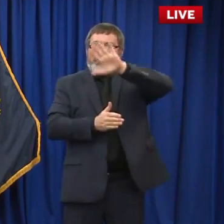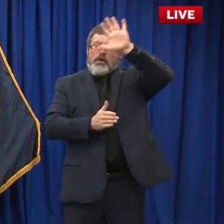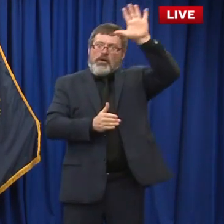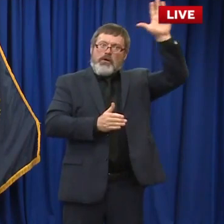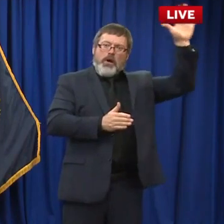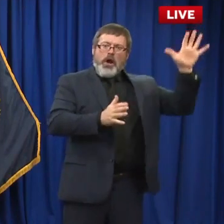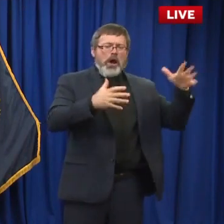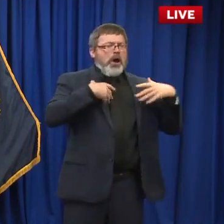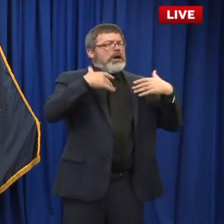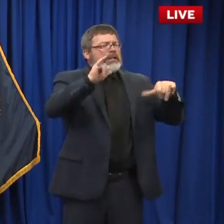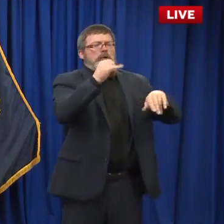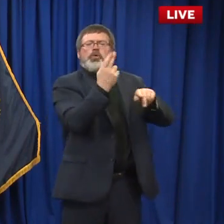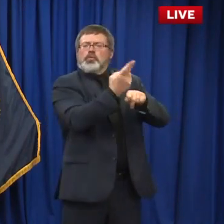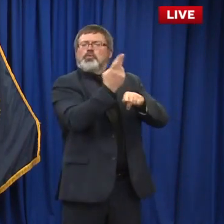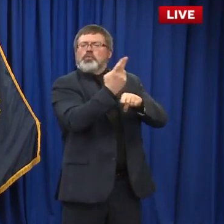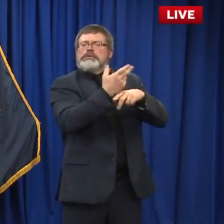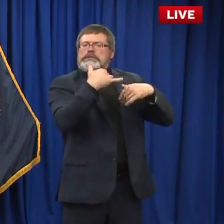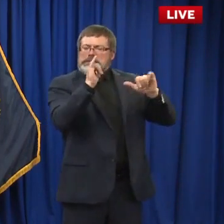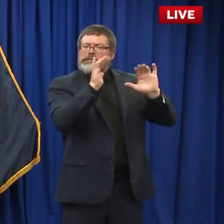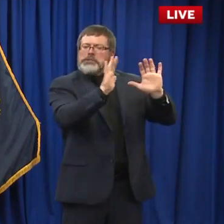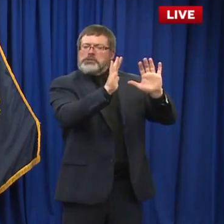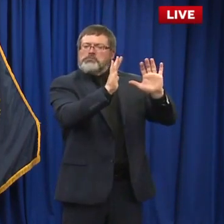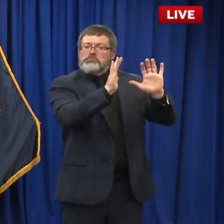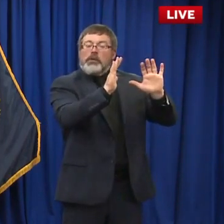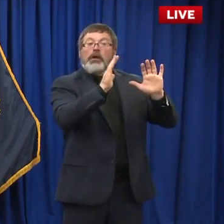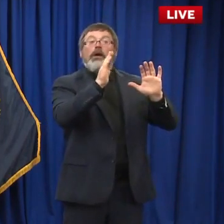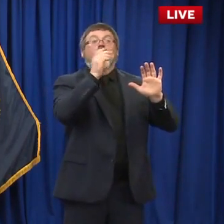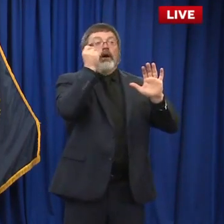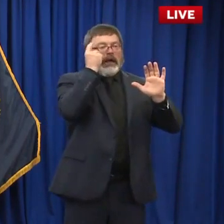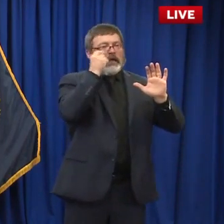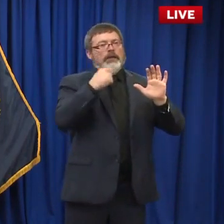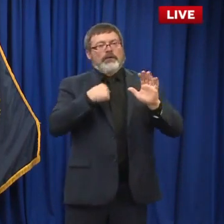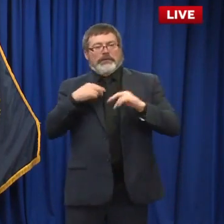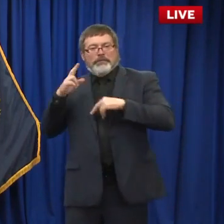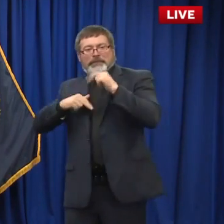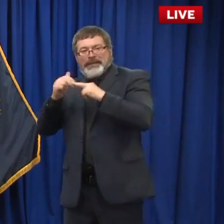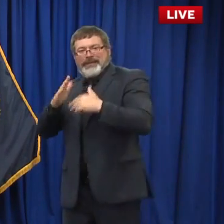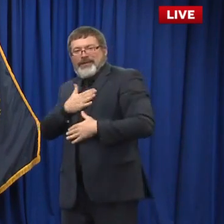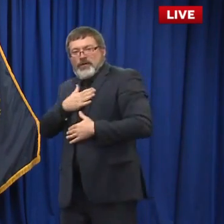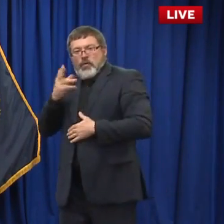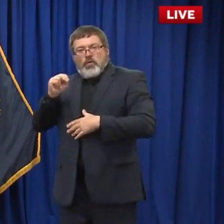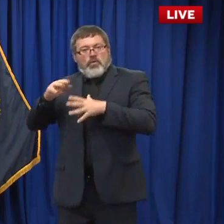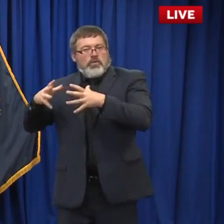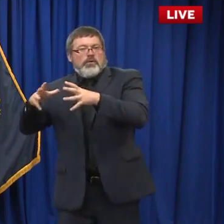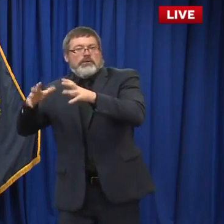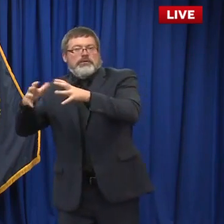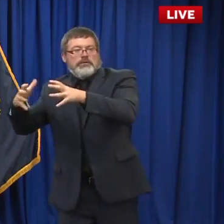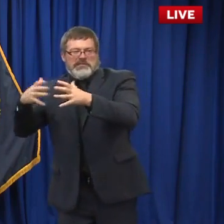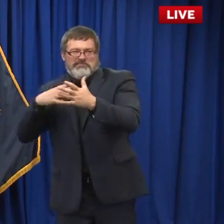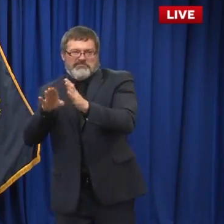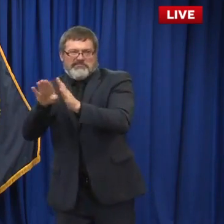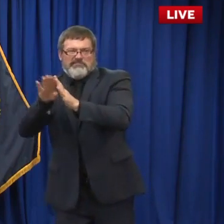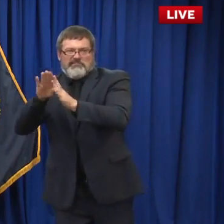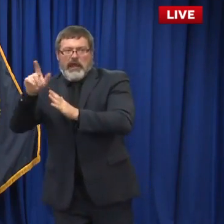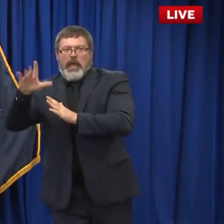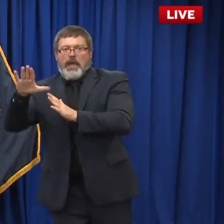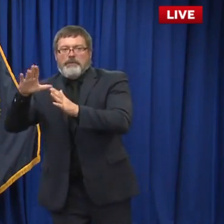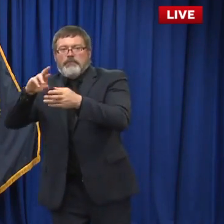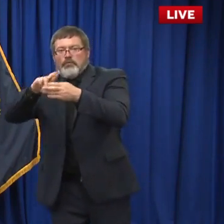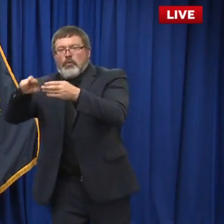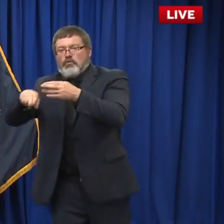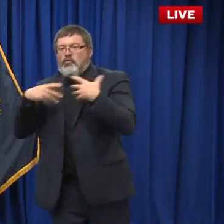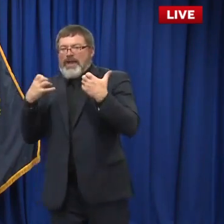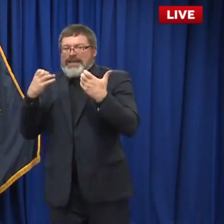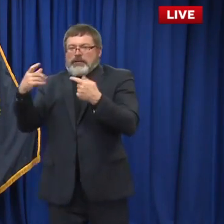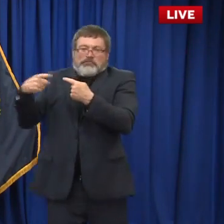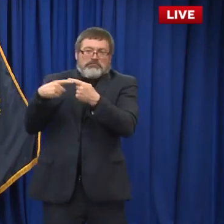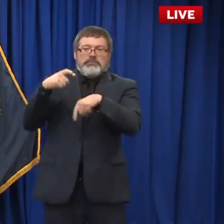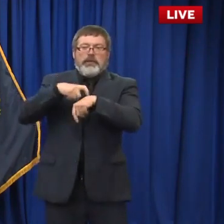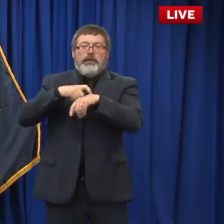WE WILL CONTINUE TO USE OUR COMMERCIAL LAB PARTNERS, BUT AS MUCH AS WE CAN, WE WILL CONTINUE TO TRY TO BUILD CAPACITY WITHIN NEW HAMPSHIRE.